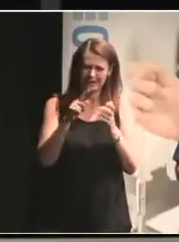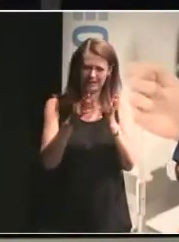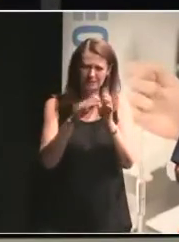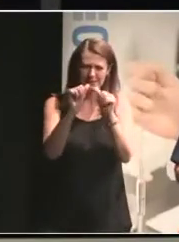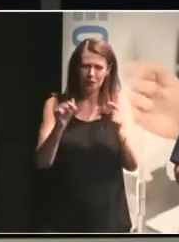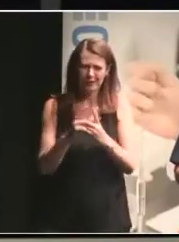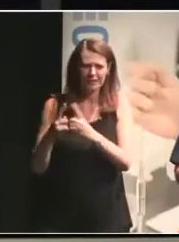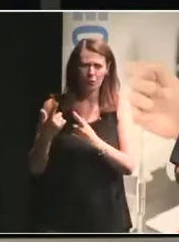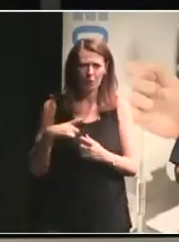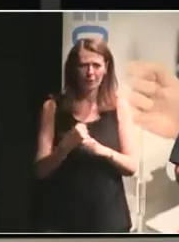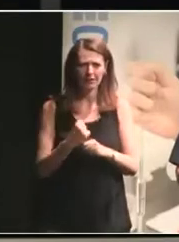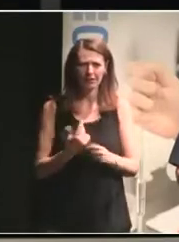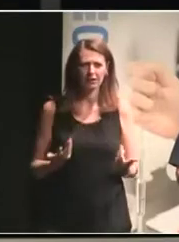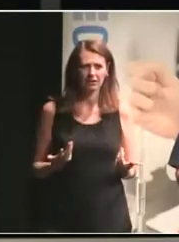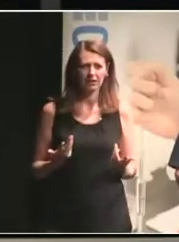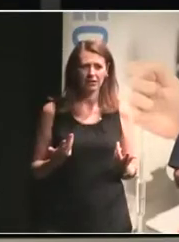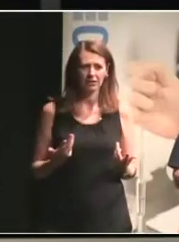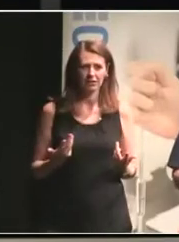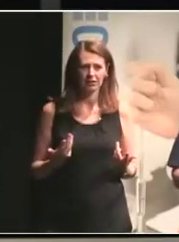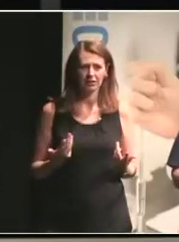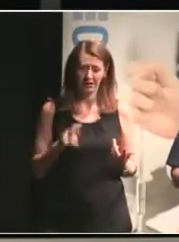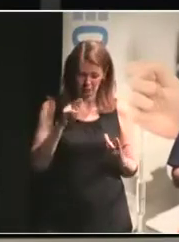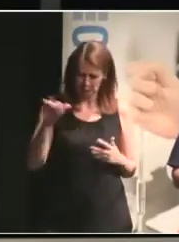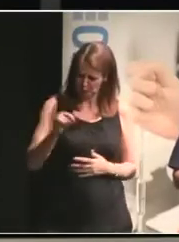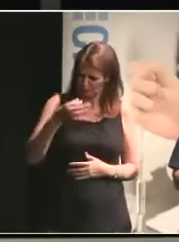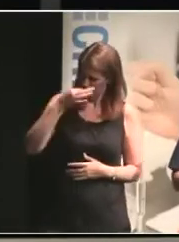Maybe what we should be doing is instead of asking ourselves how we make molecules